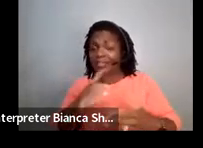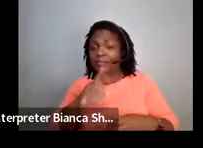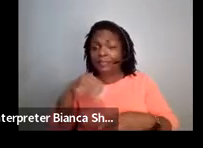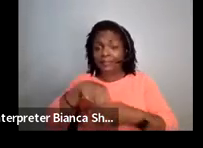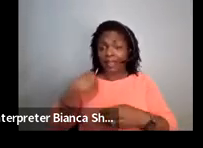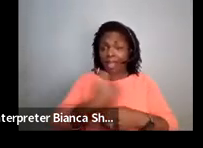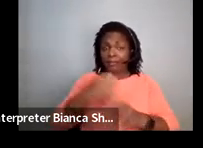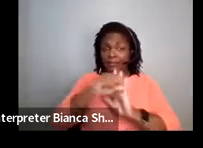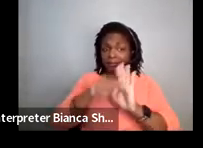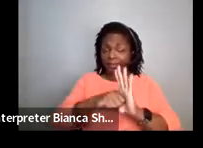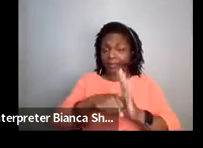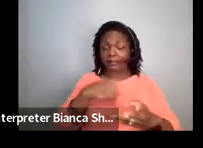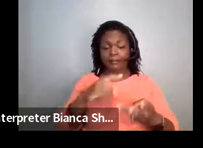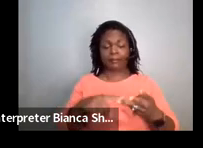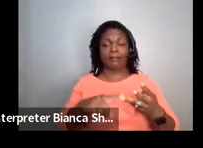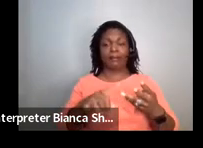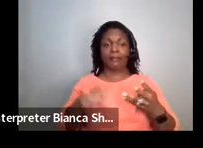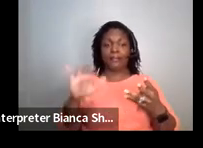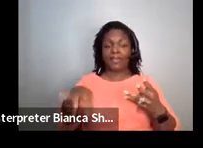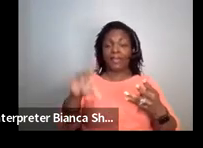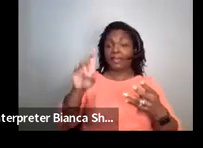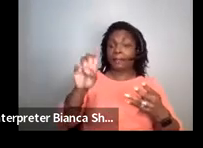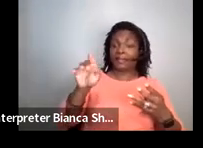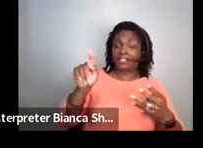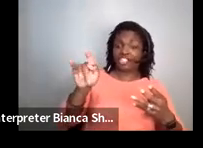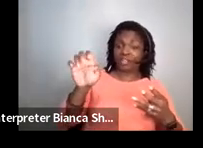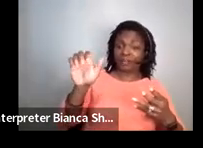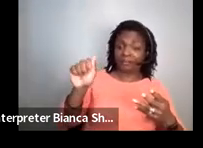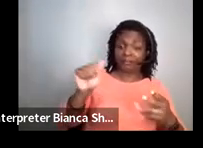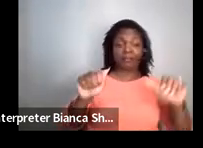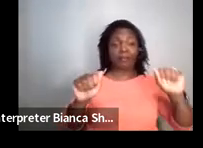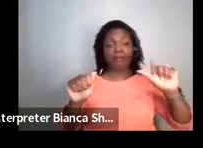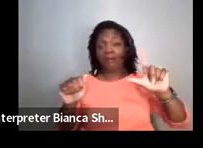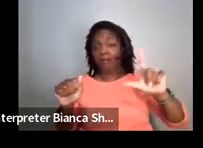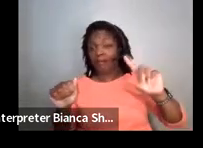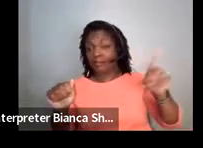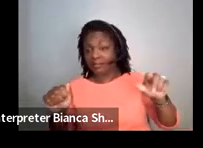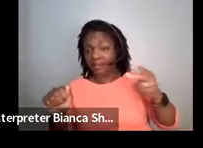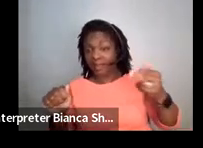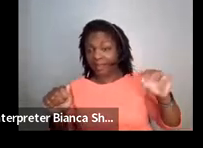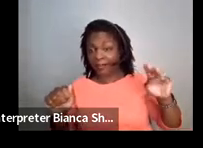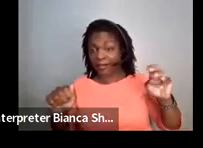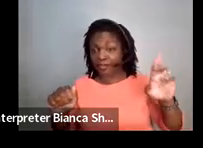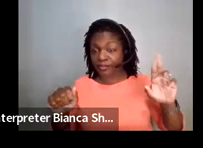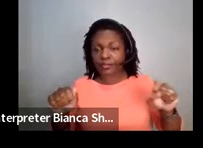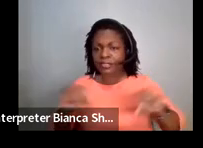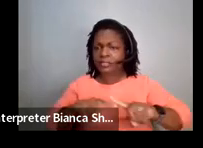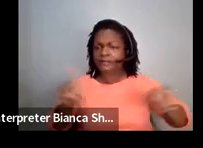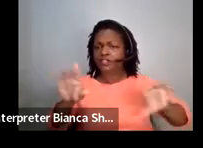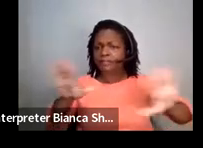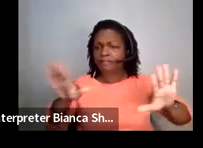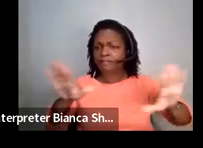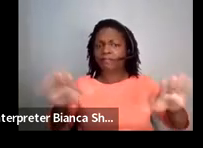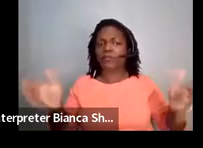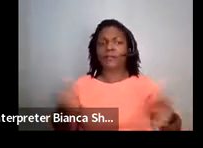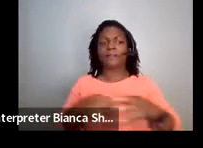Is that the same thing, or is there a difference? we want to learn warning signs? So we can educate people on how to be more brain healthy?